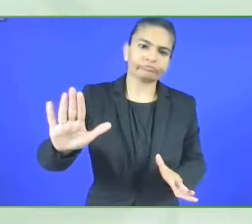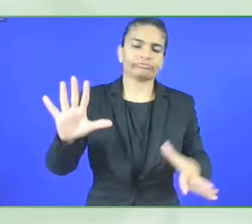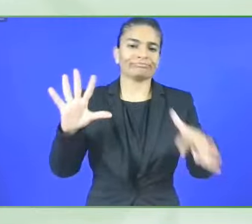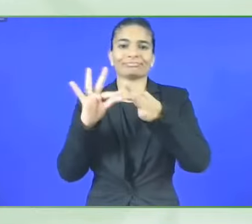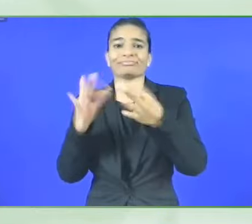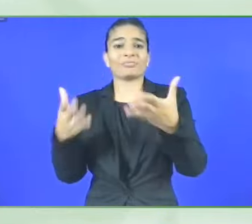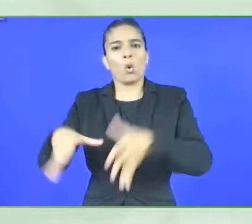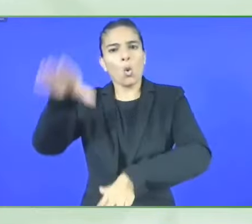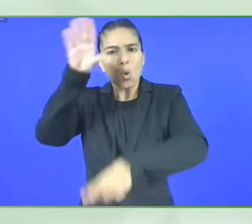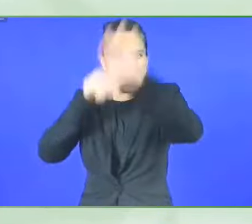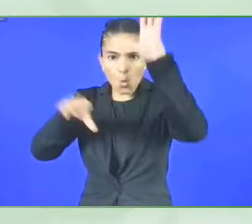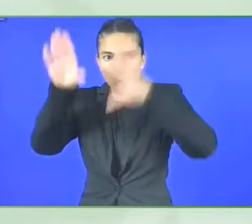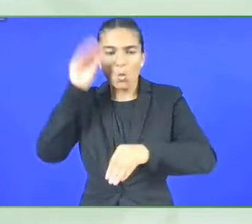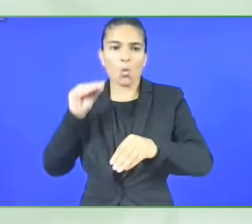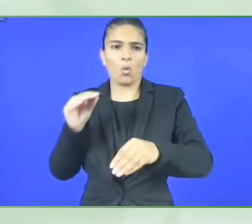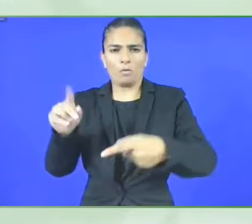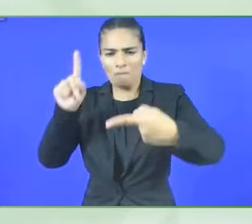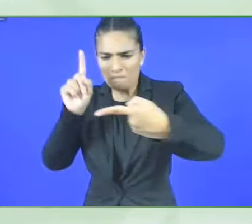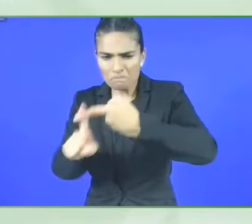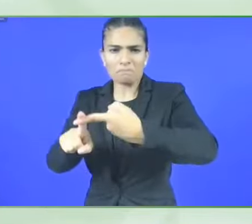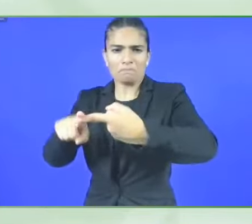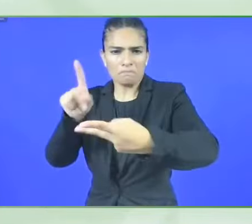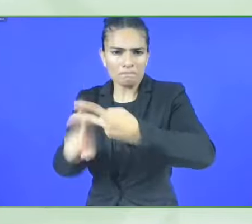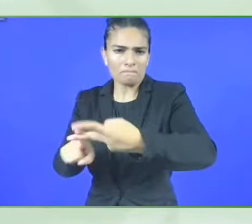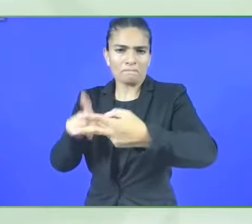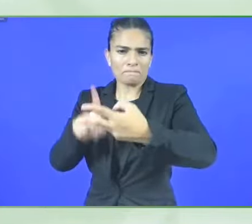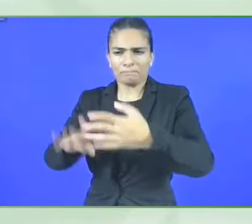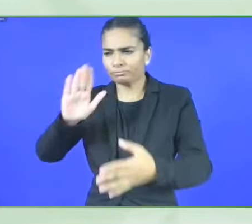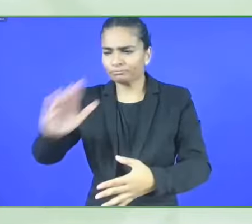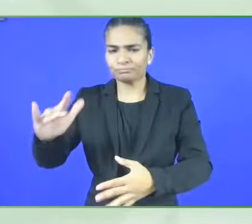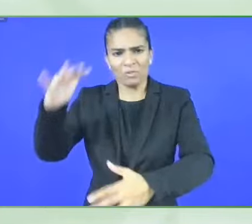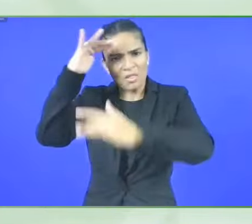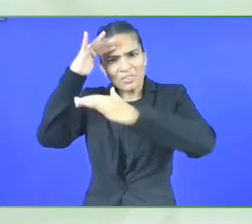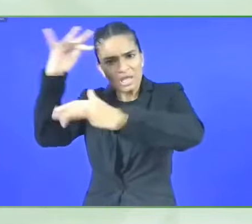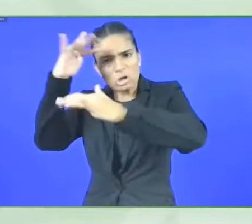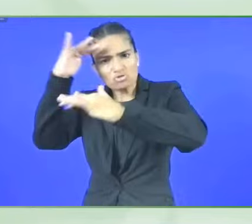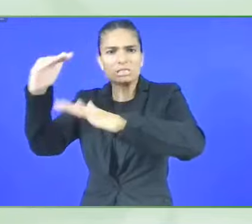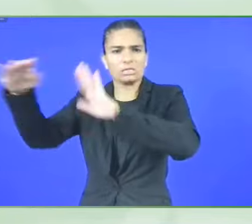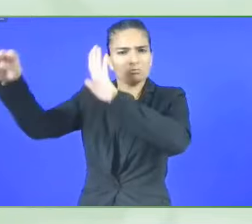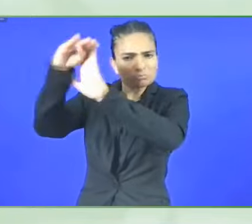And this attitude can be educated.